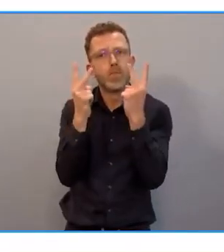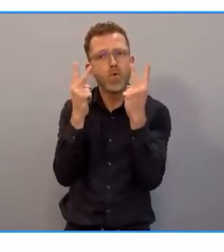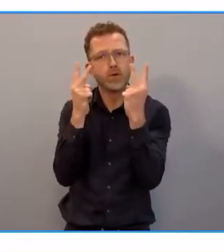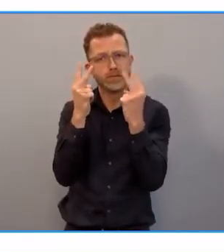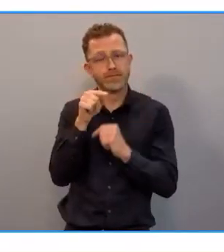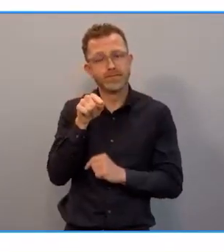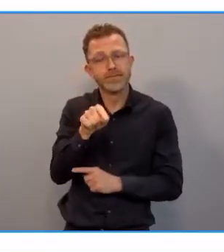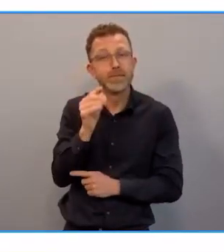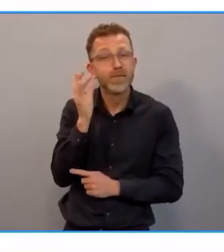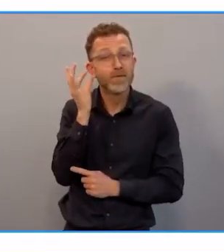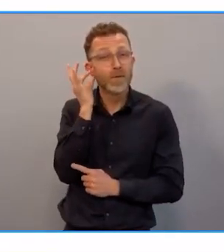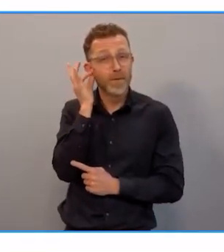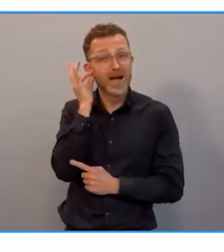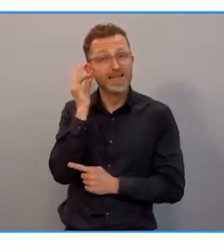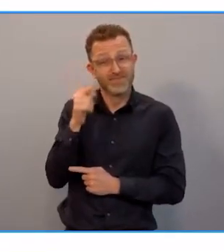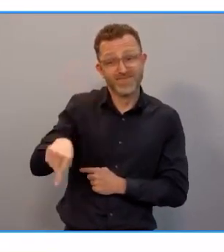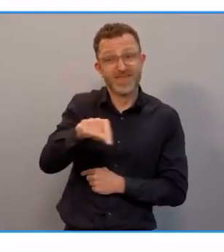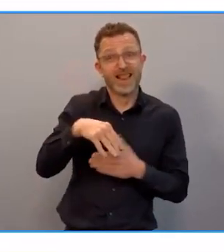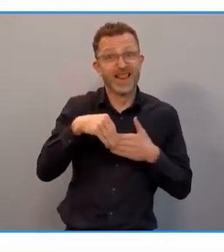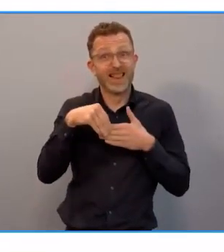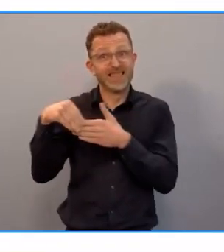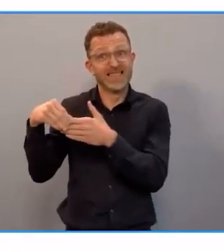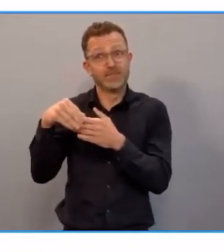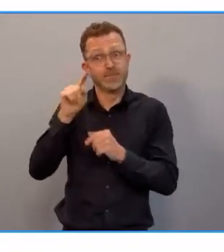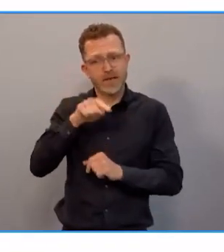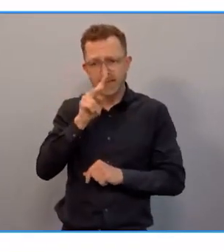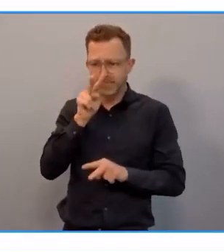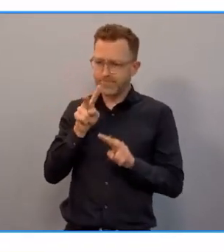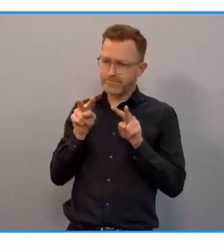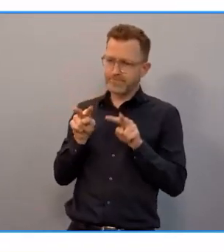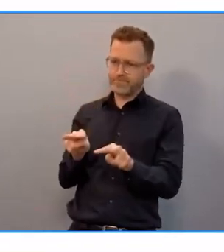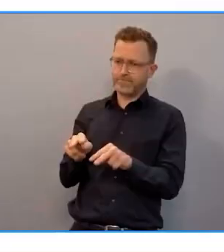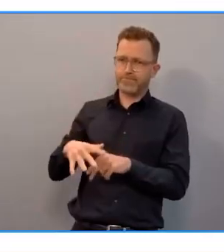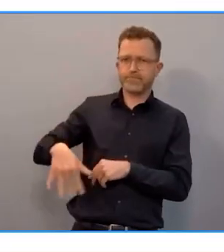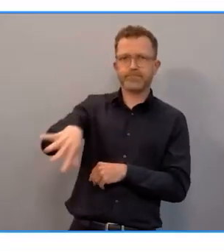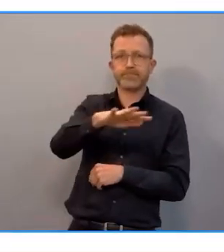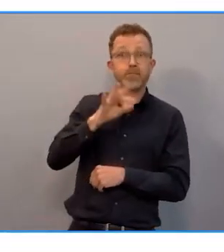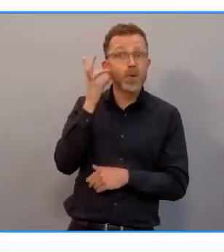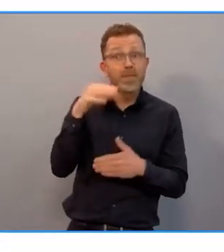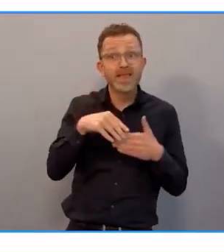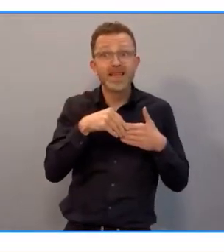organizations of persons with disability into the design, into the